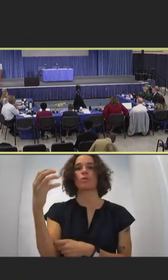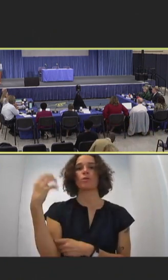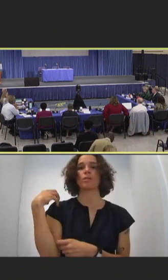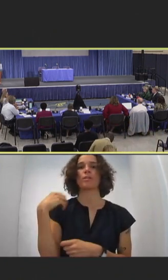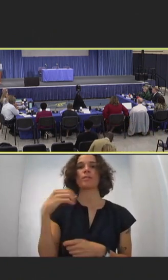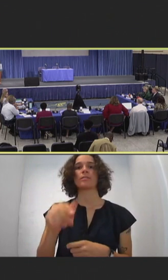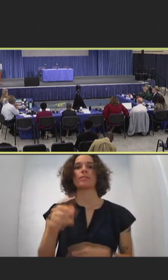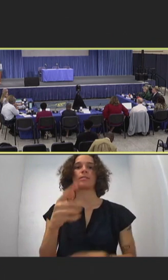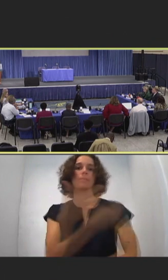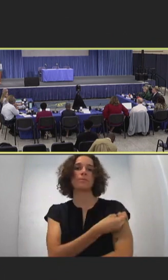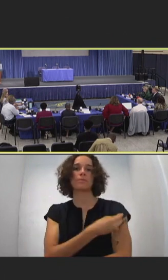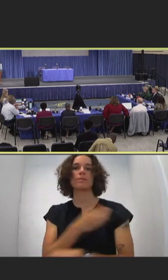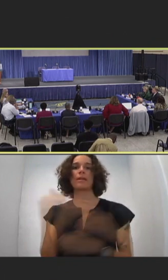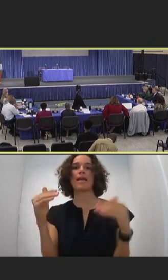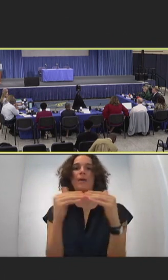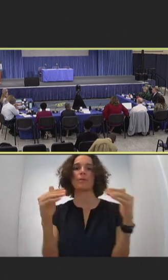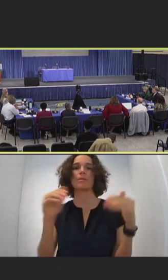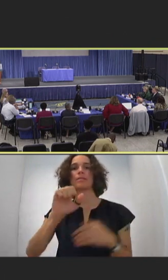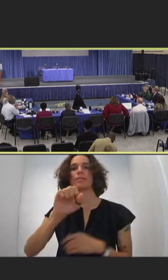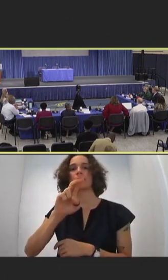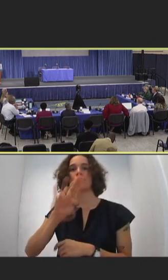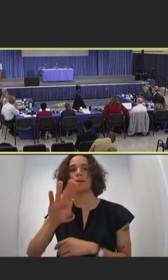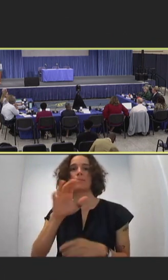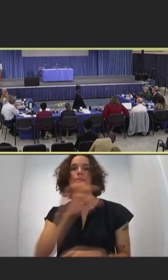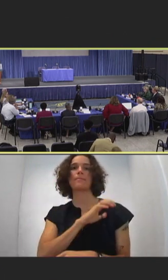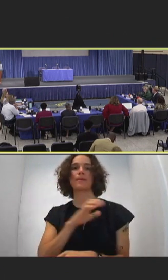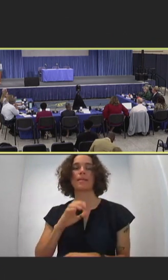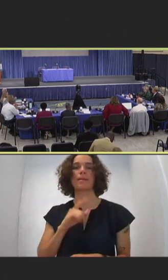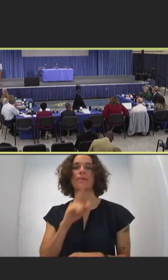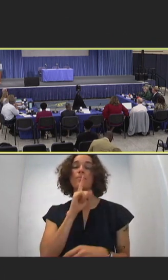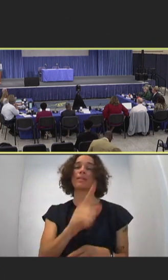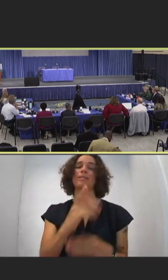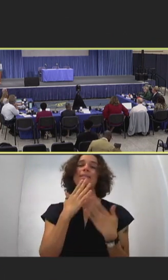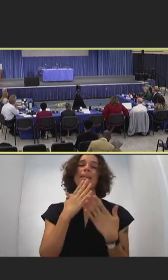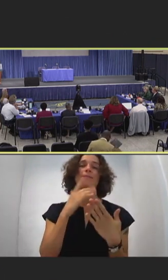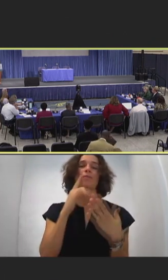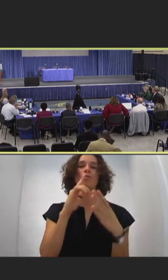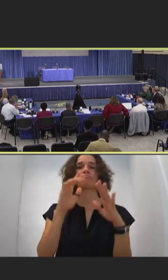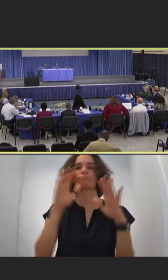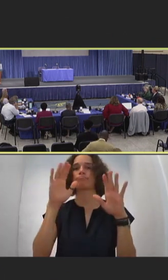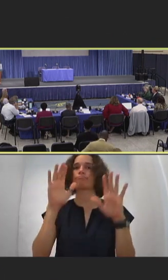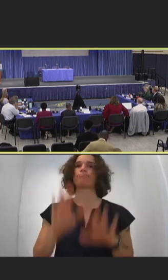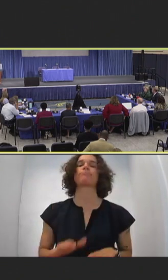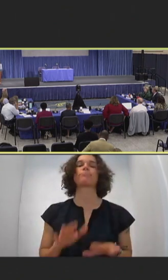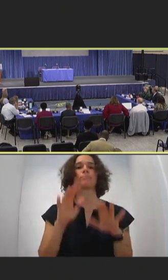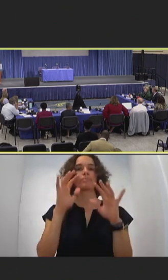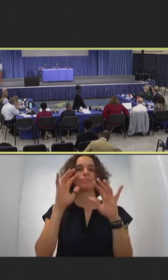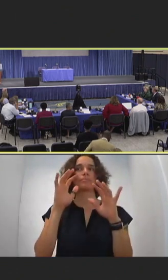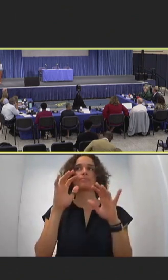Subcommittee, and I am very thankful for this incredibly important work.